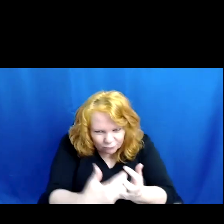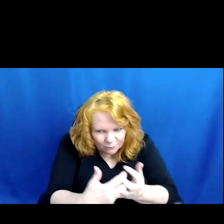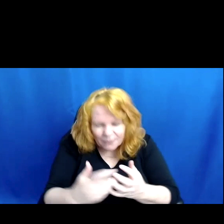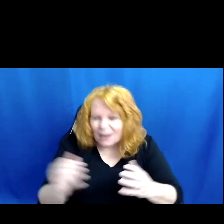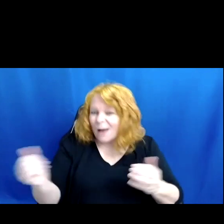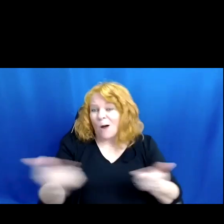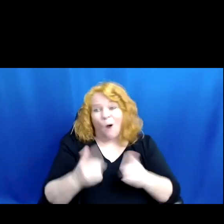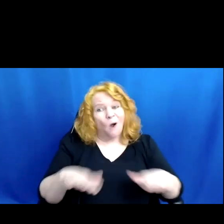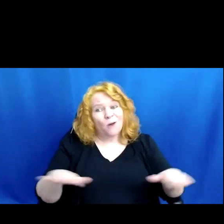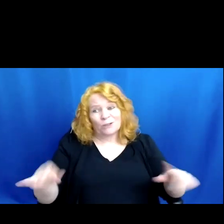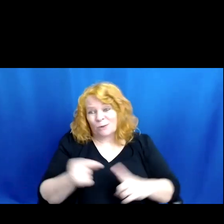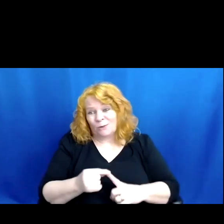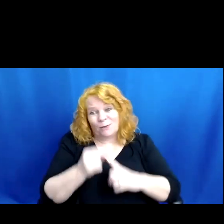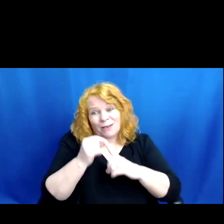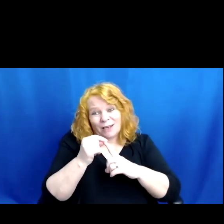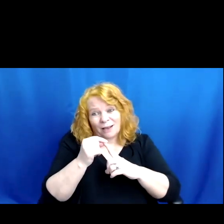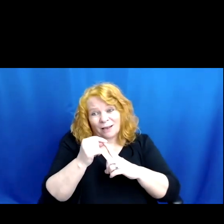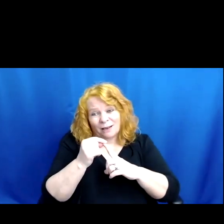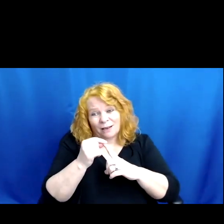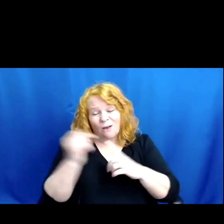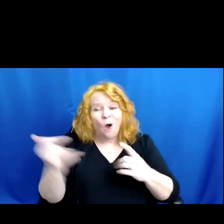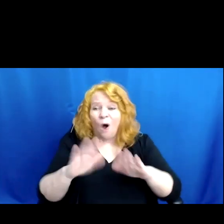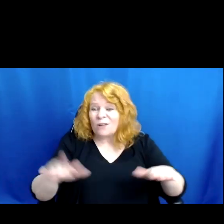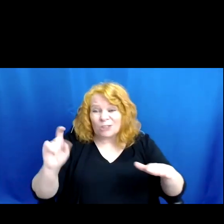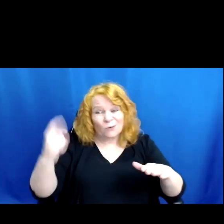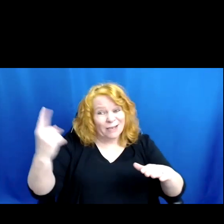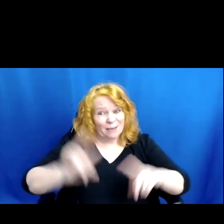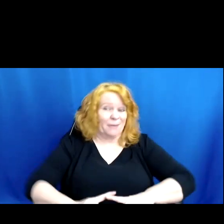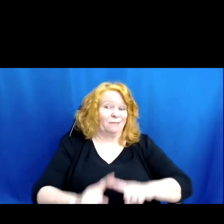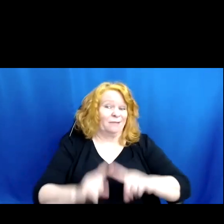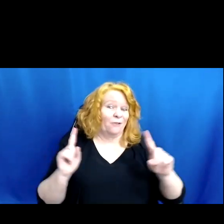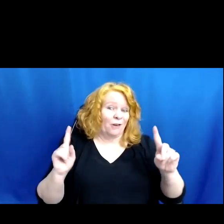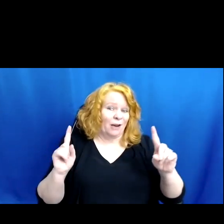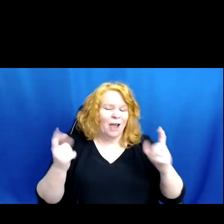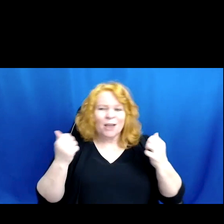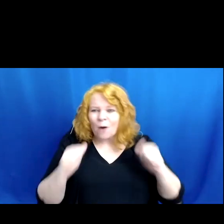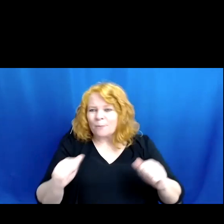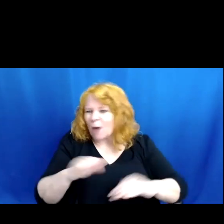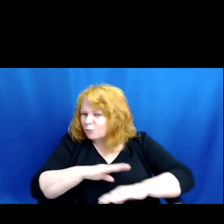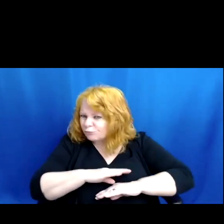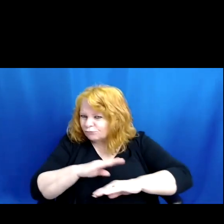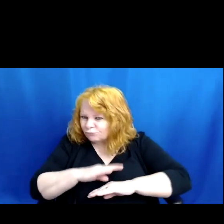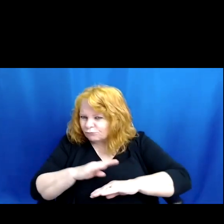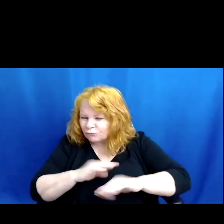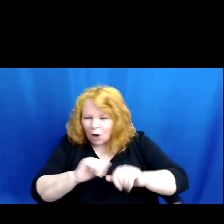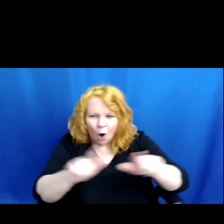I am trying to find a way to make sure that everybody has got something from this show.